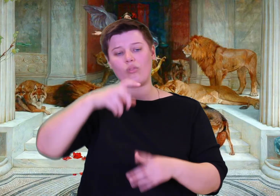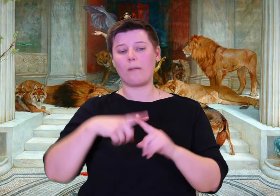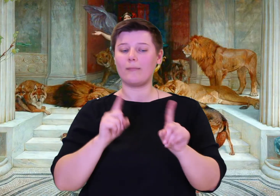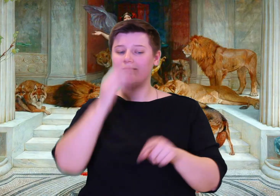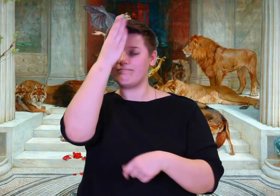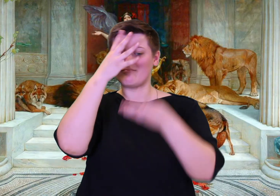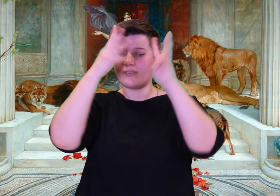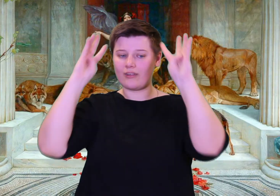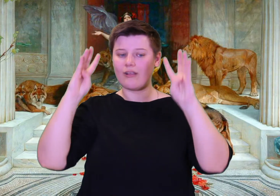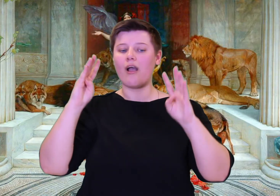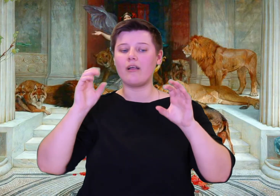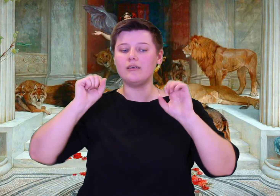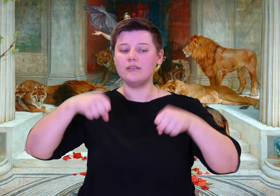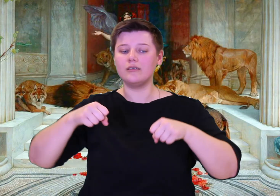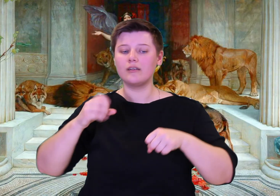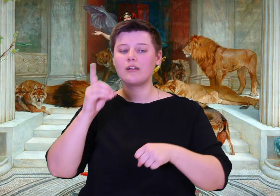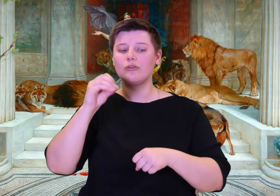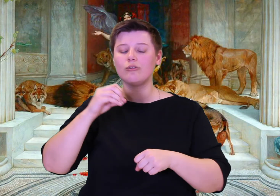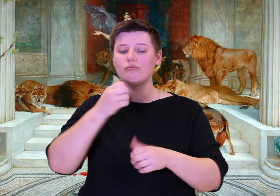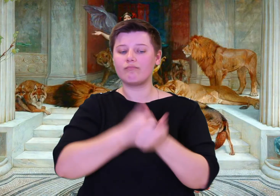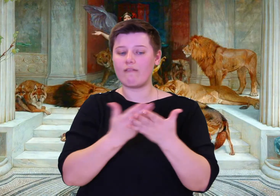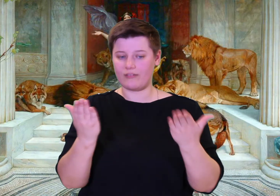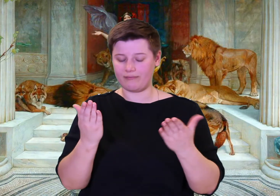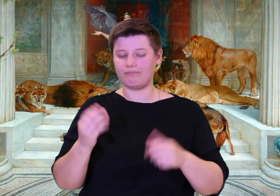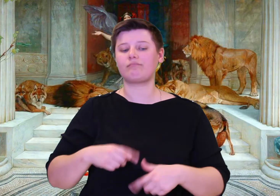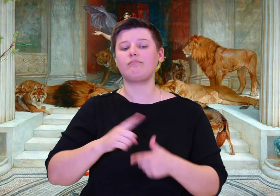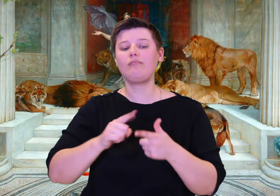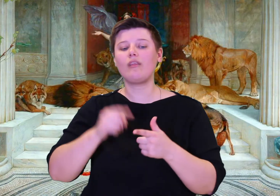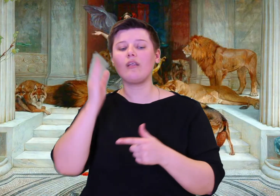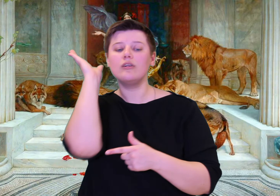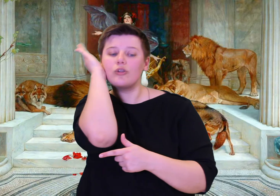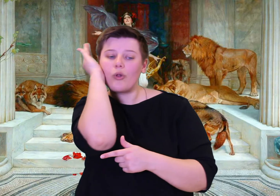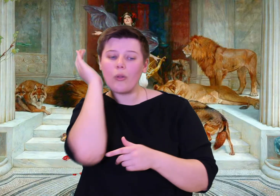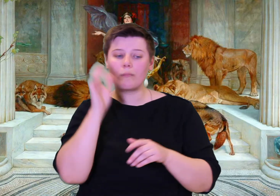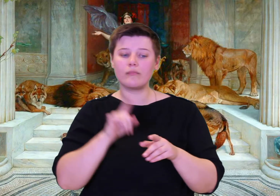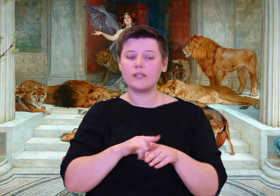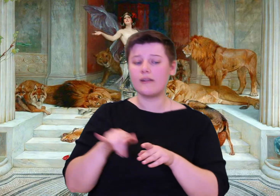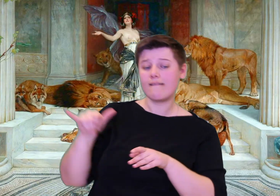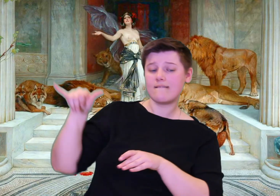Tell her to swear an oath by all the gods that she will not plot further harm